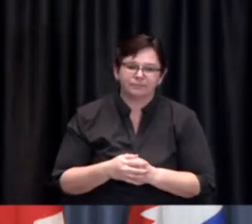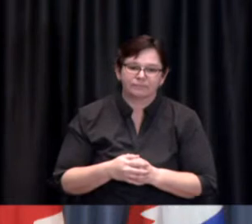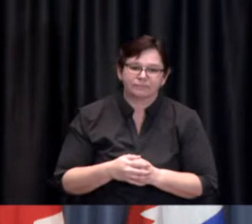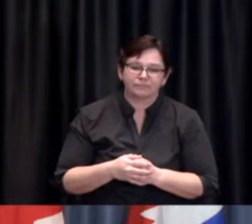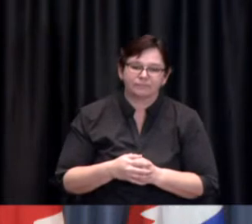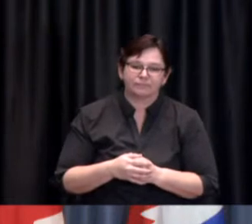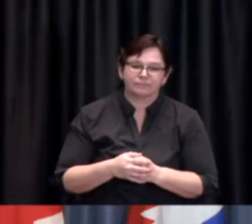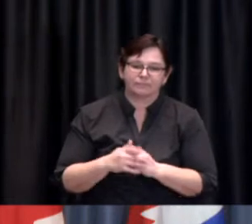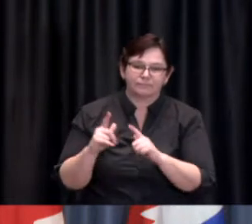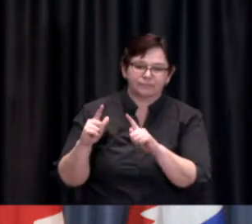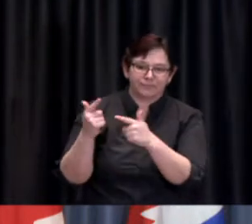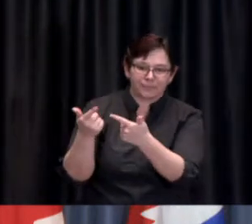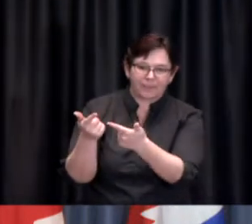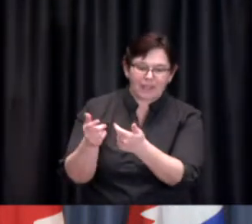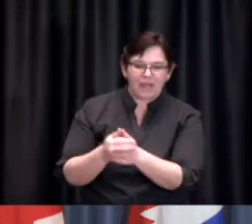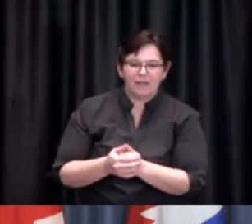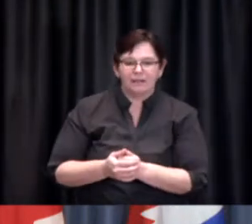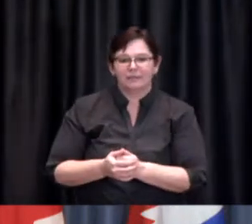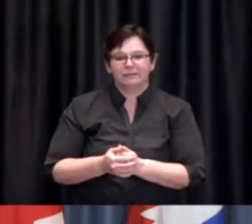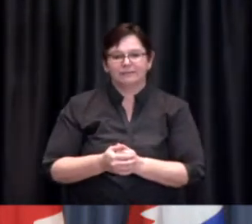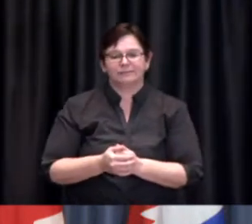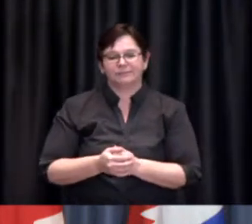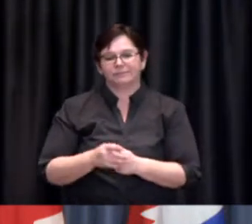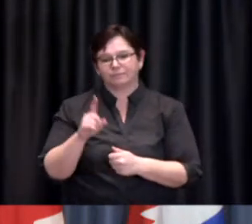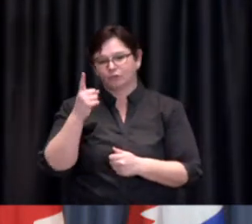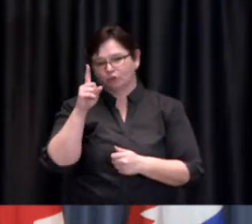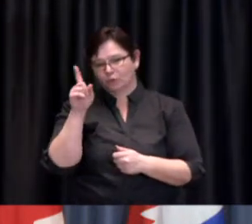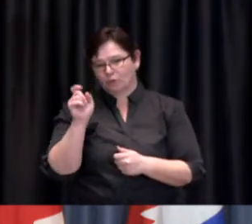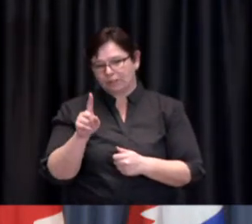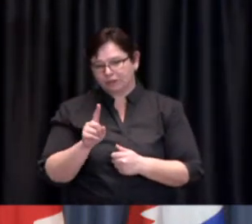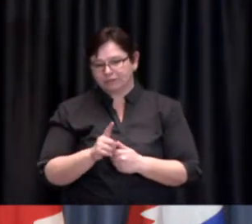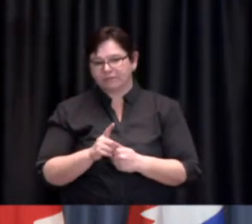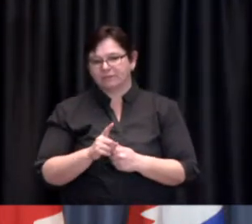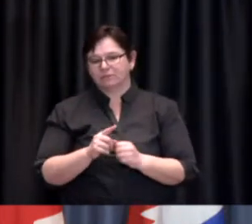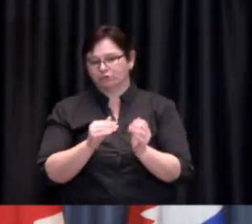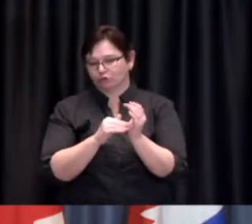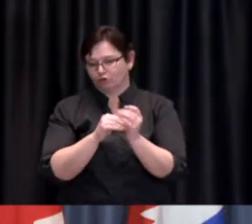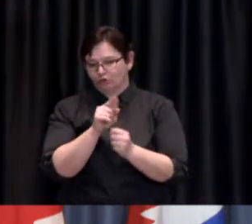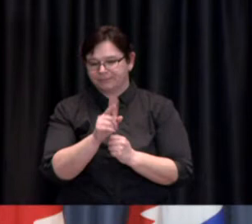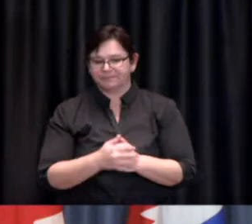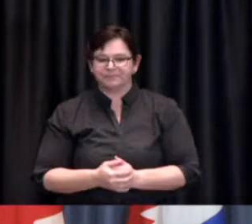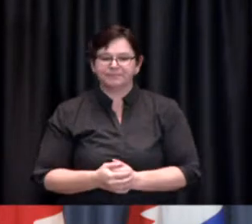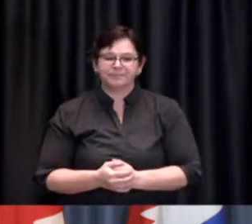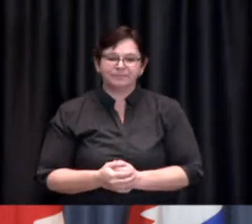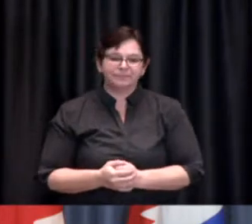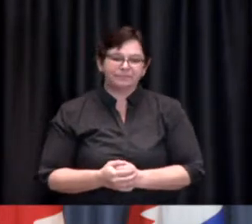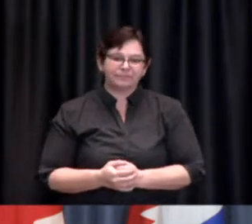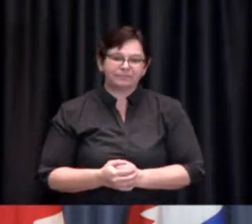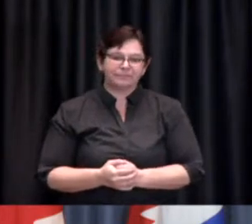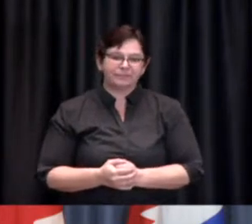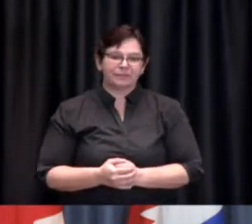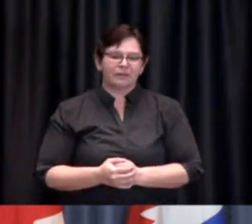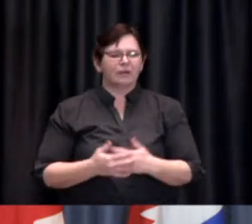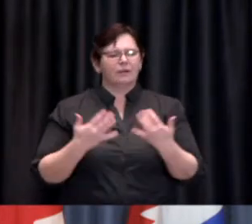Dave: Hi there uh first question uh for uh Dr. de Villa um so the numbers you gave us today we have uh